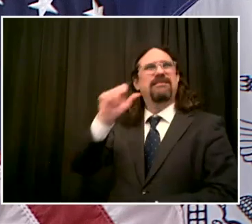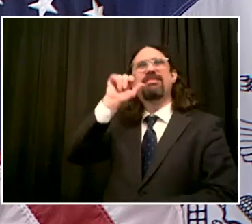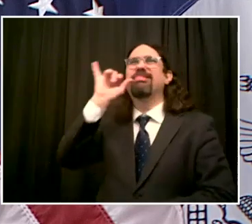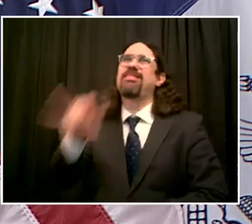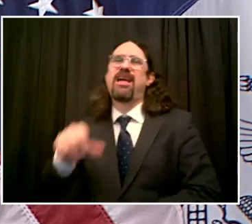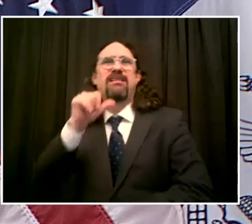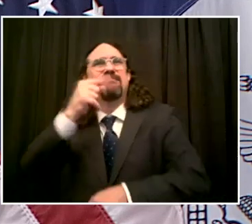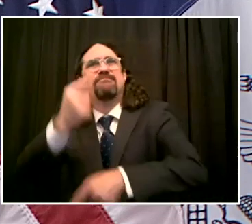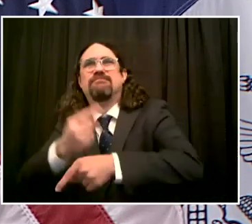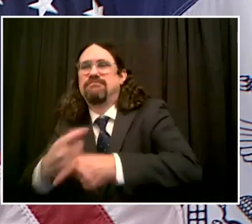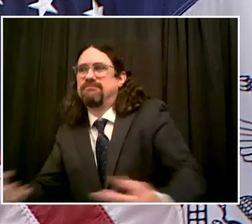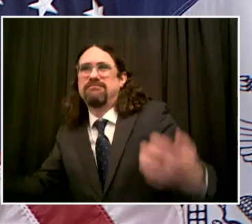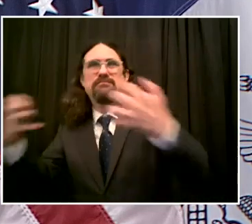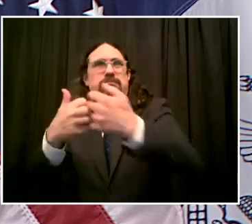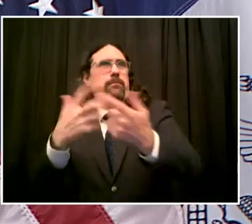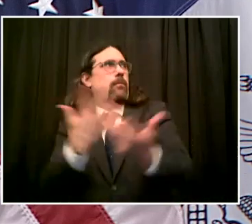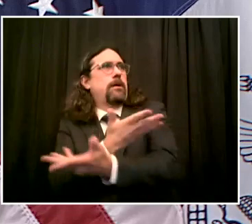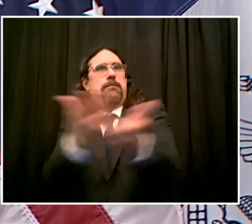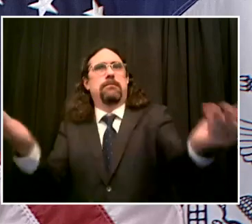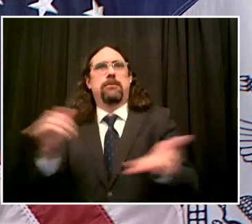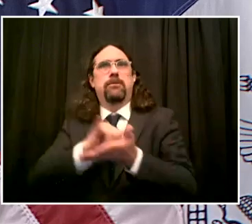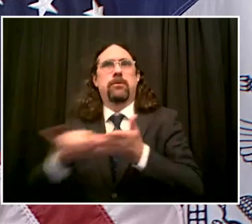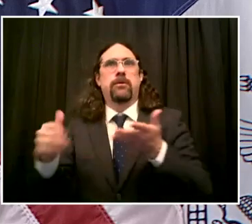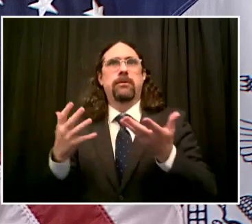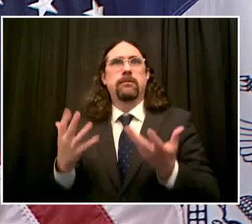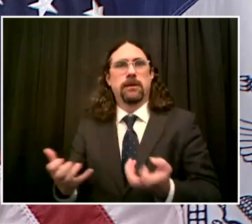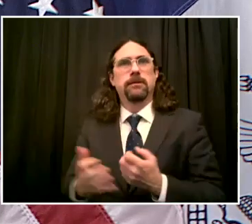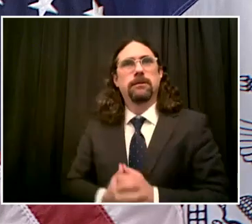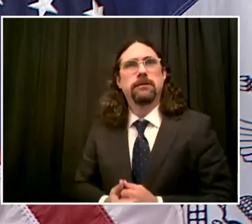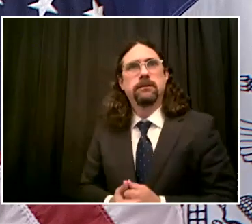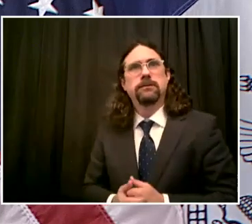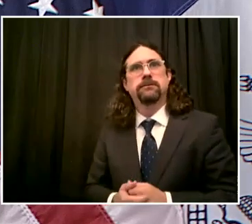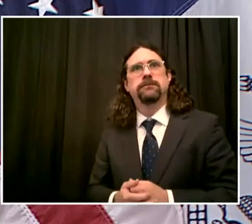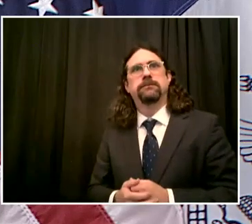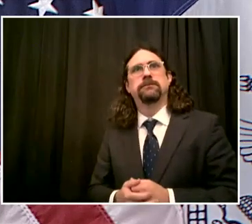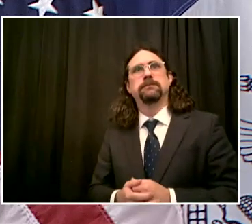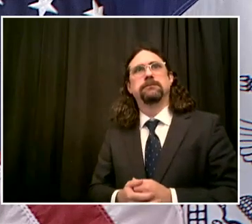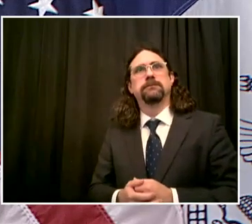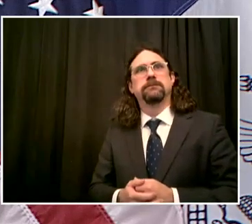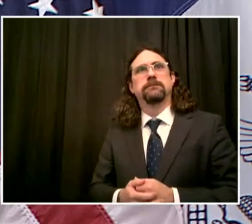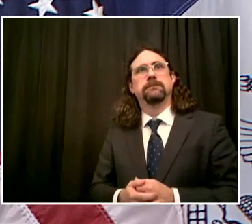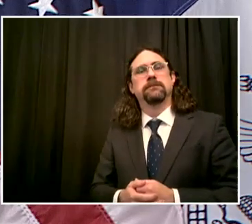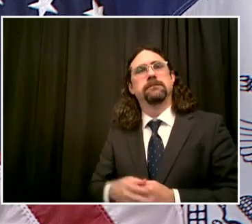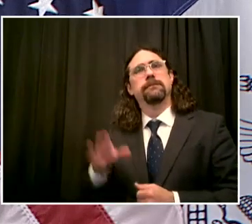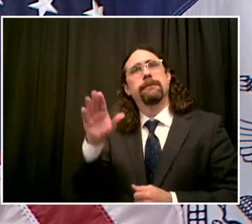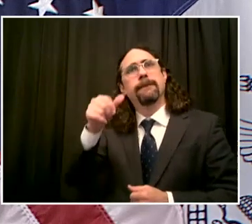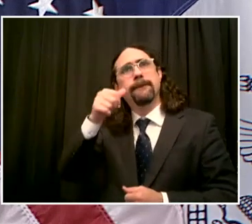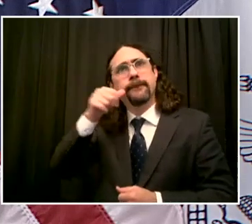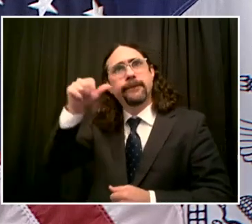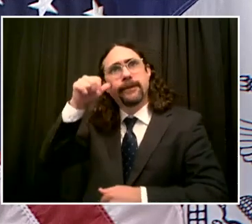PROGRESS THAT PEOPLE FOUGHT FOR, FOR YEARS